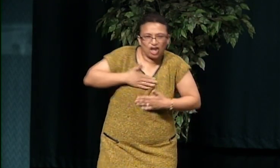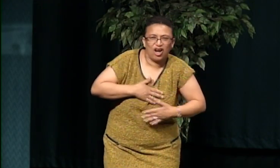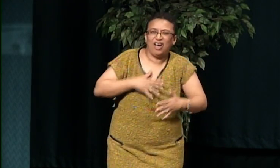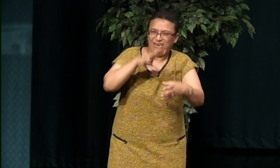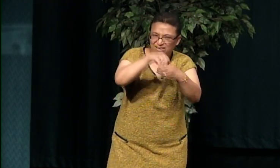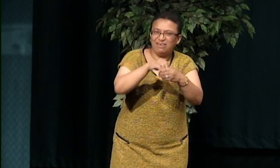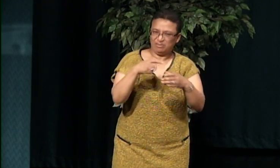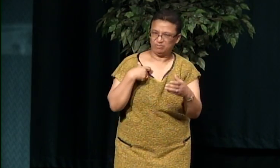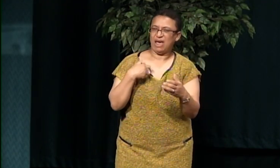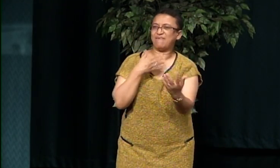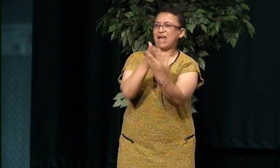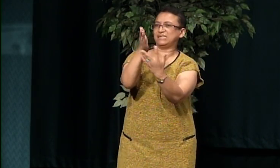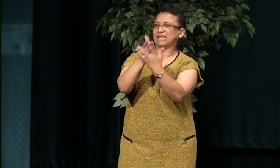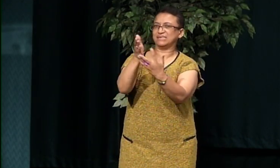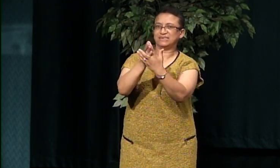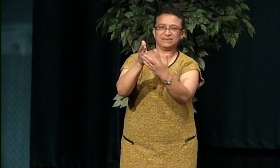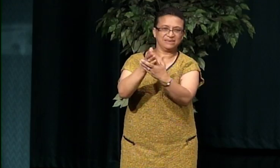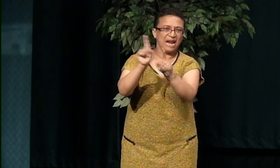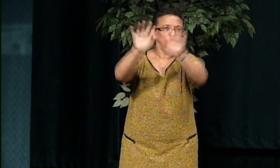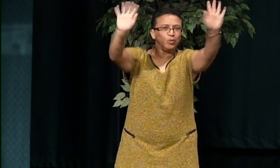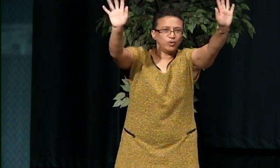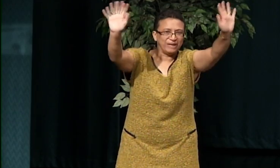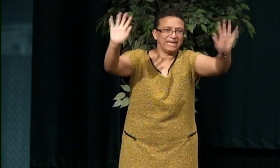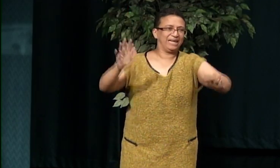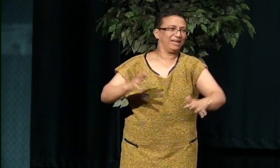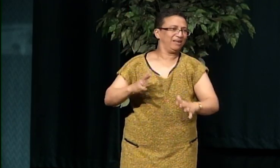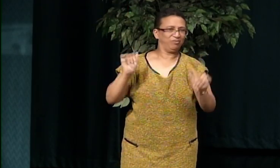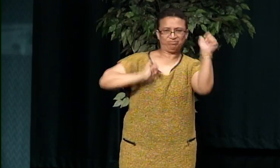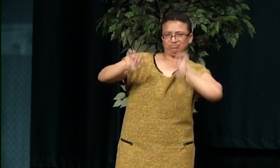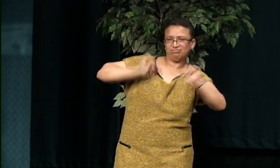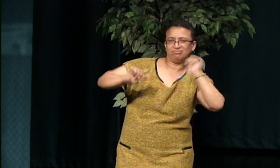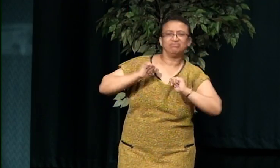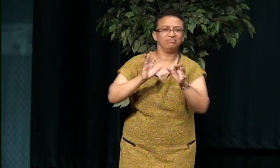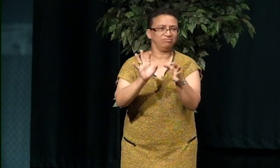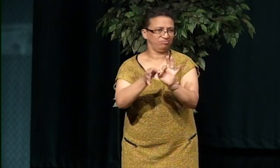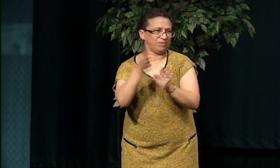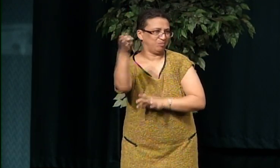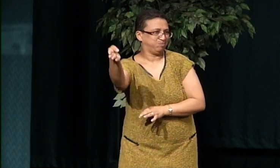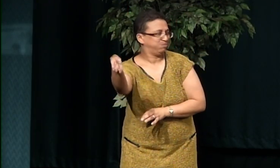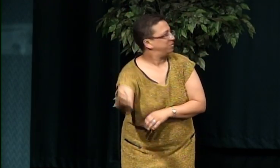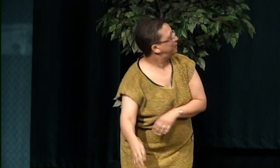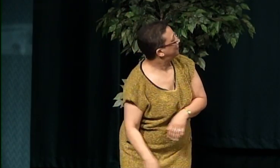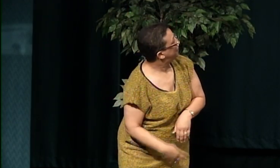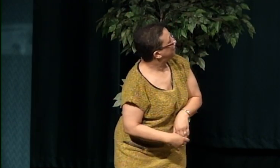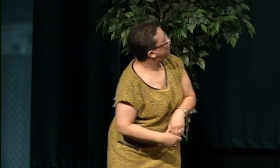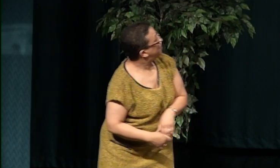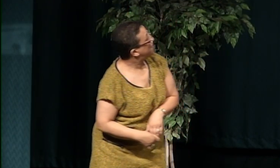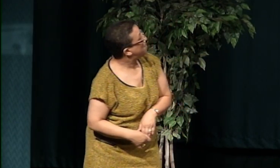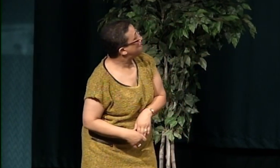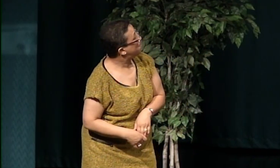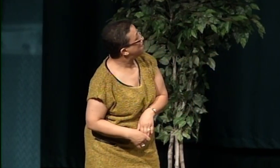recreation, access to movies, theater and whatnot.